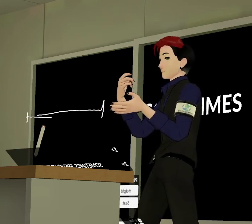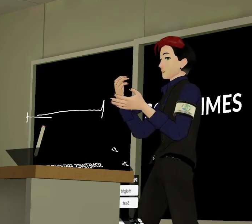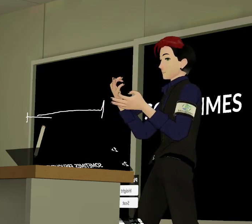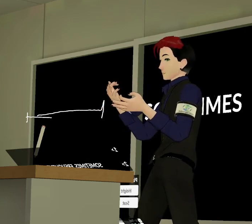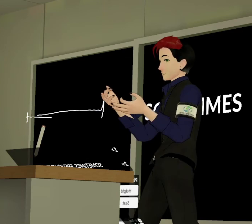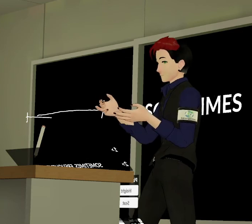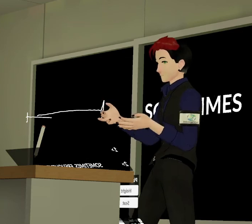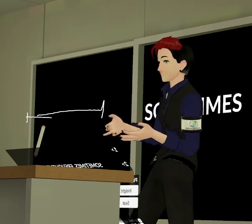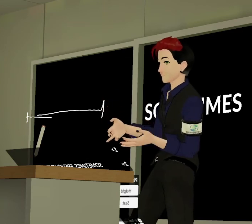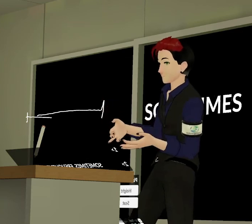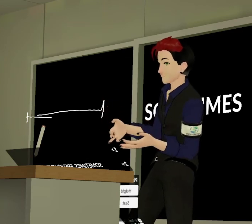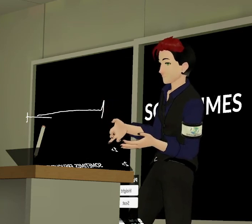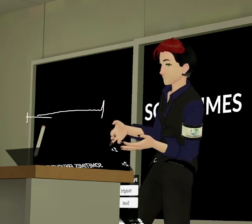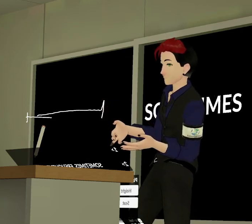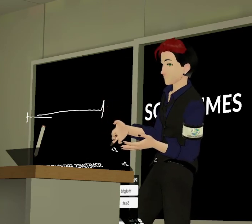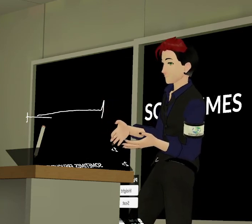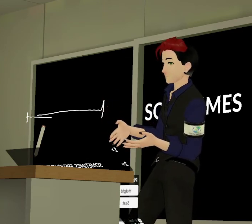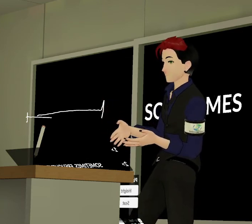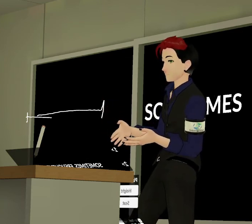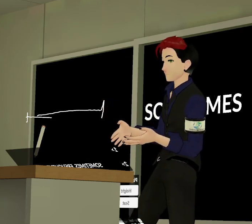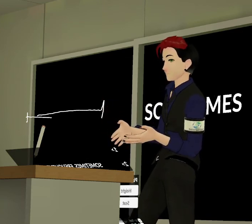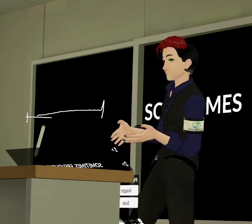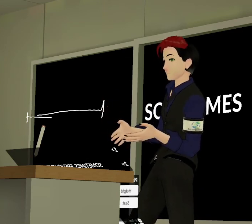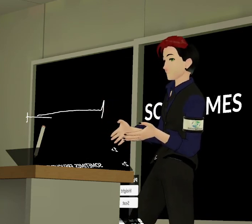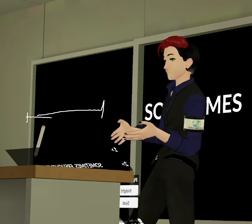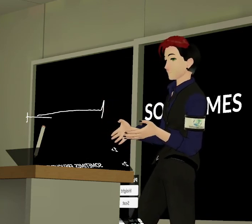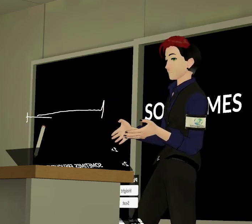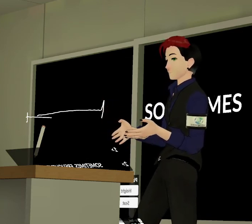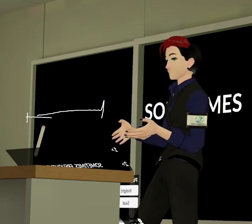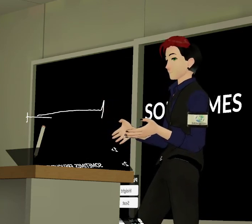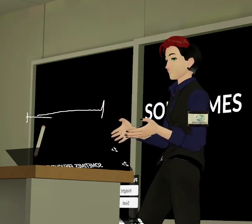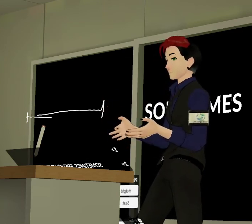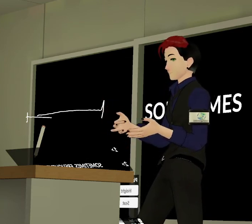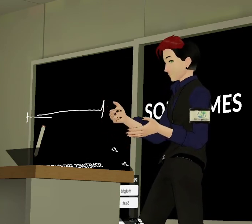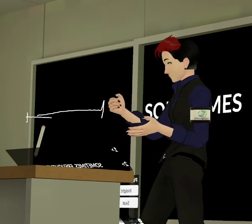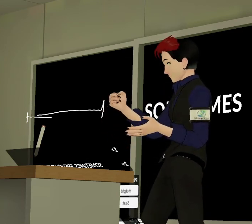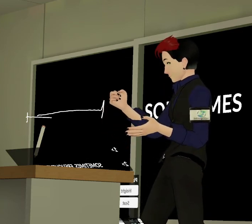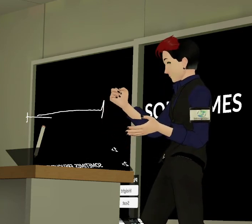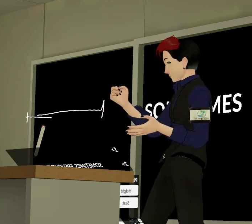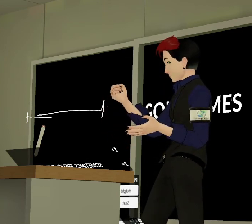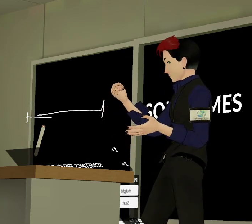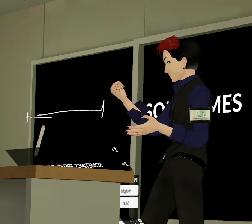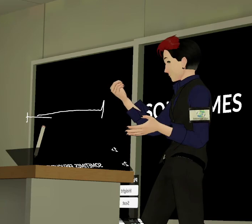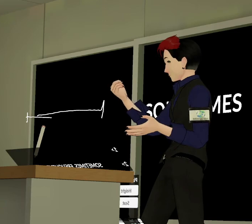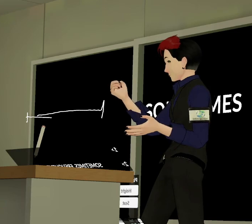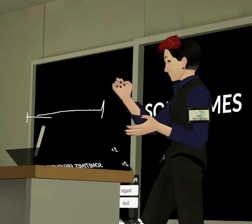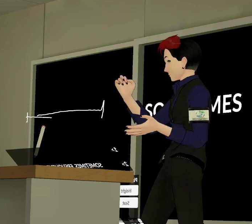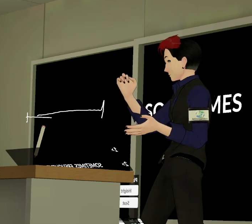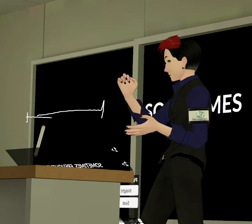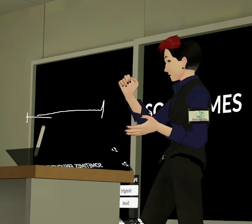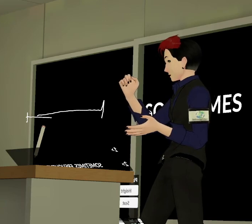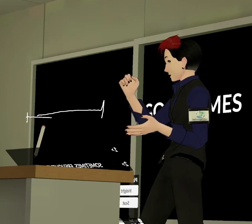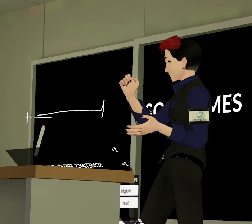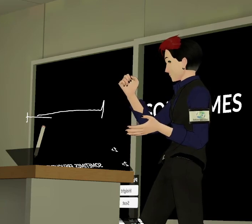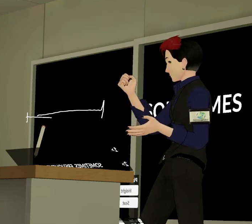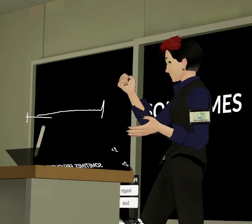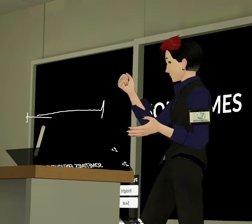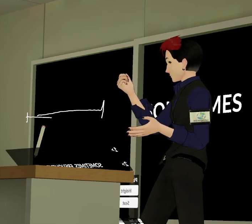Alatnet : a i think O hand it might help you get a C